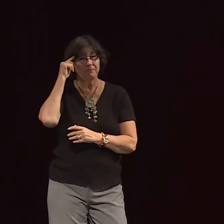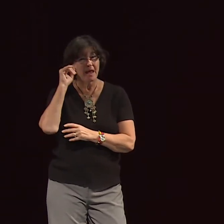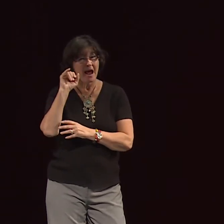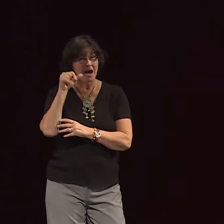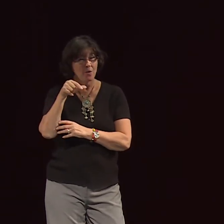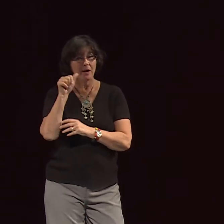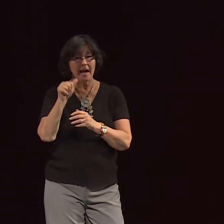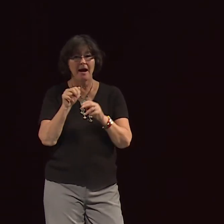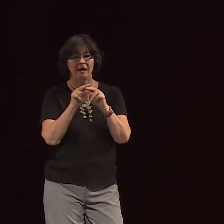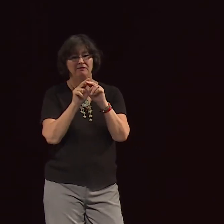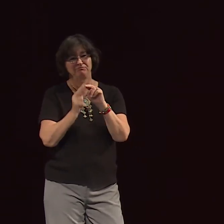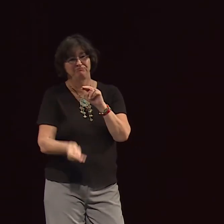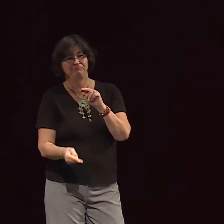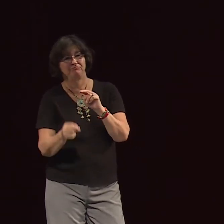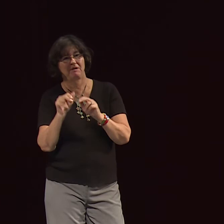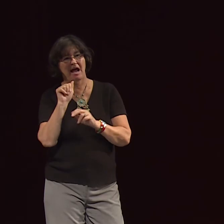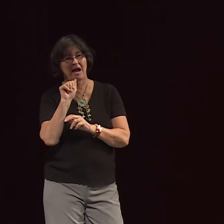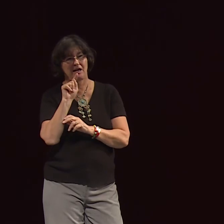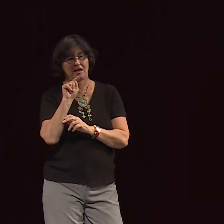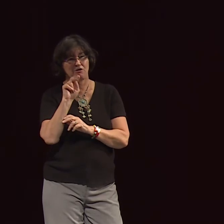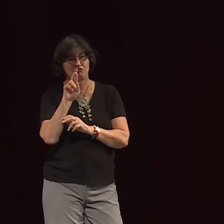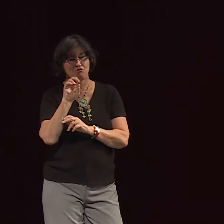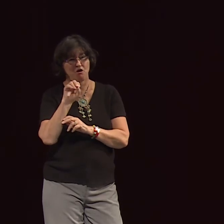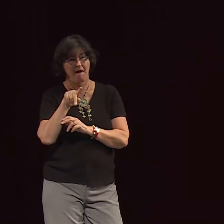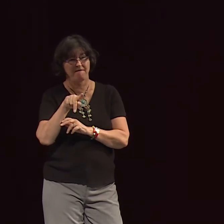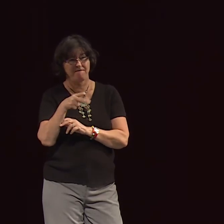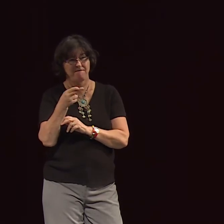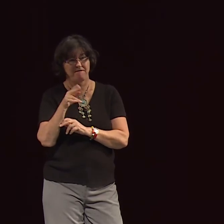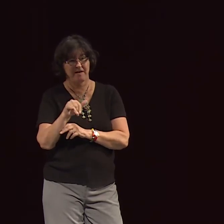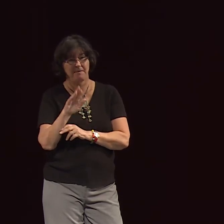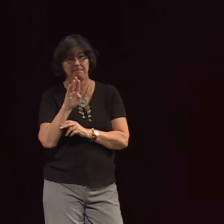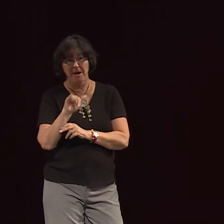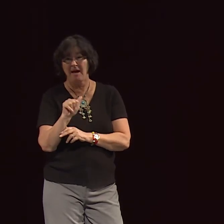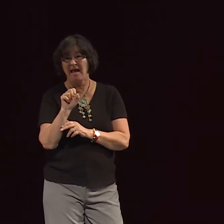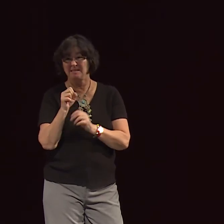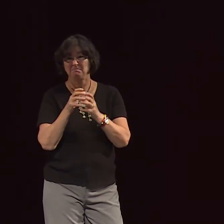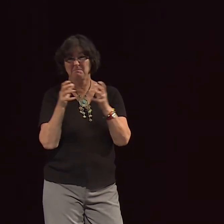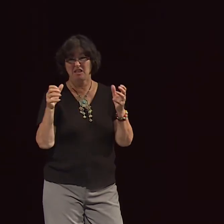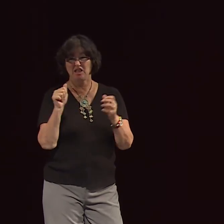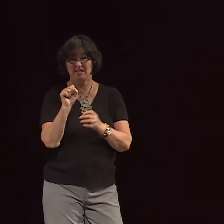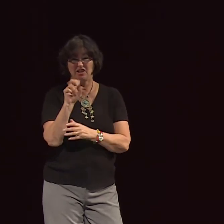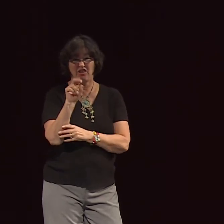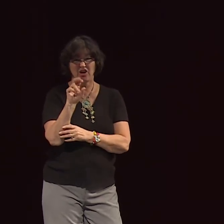We...Research have shown that if language is deprived much past the age of 3,